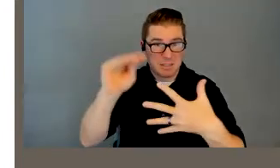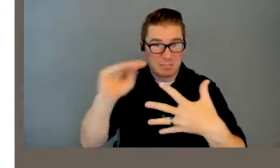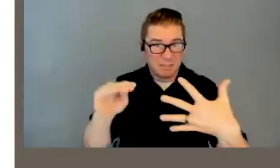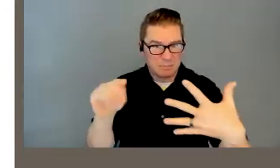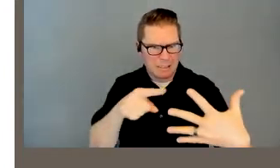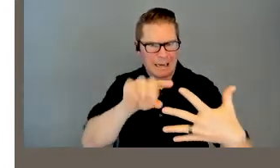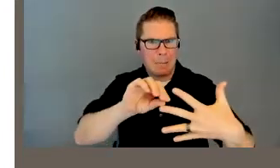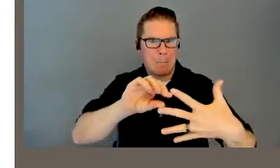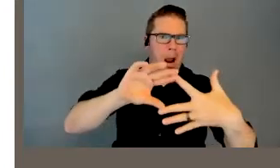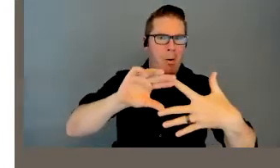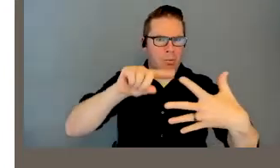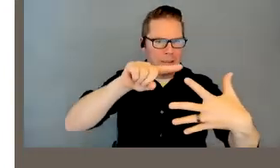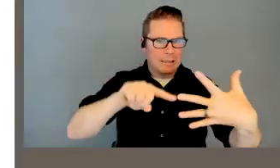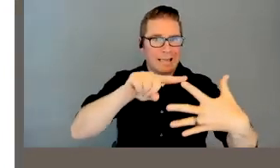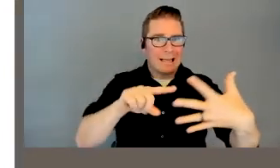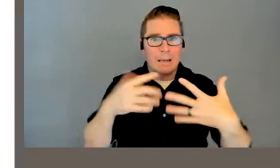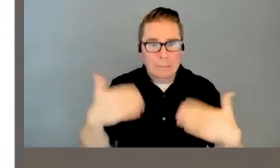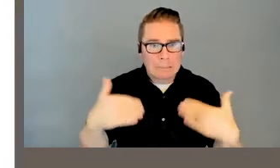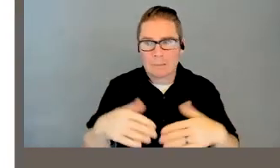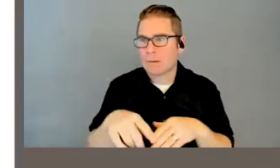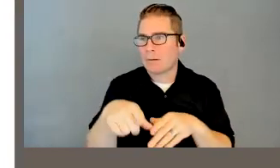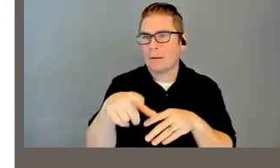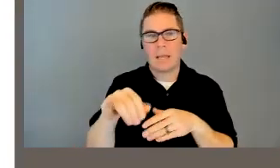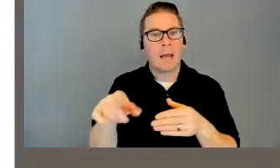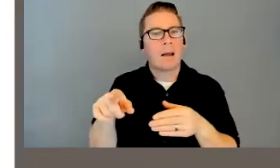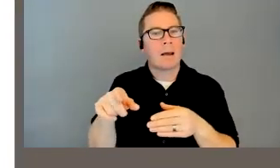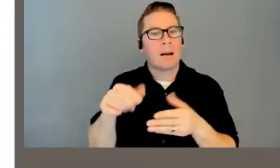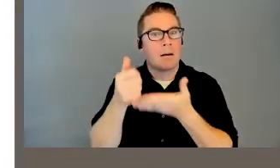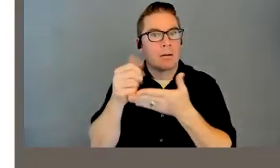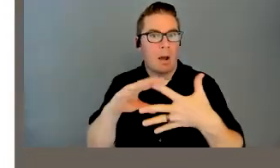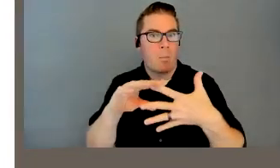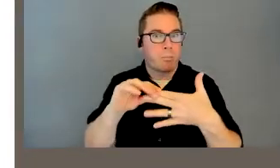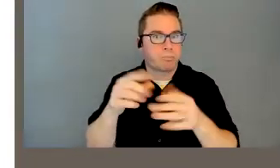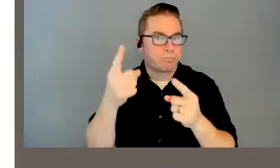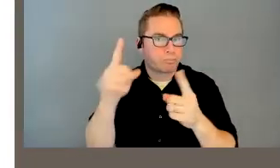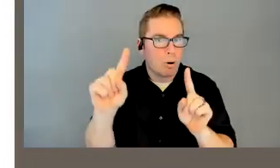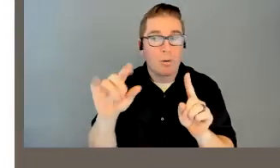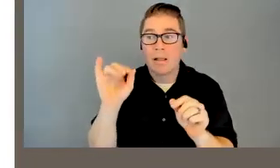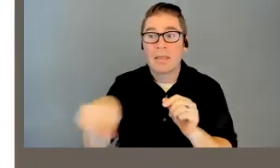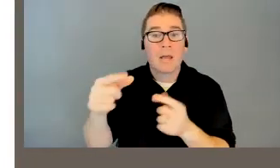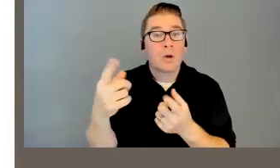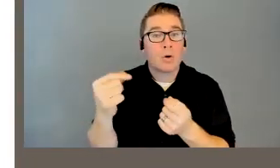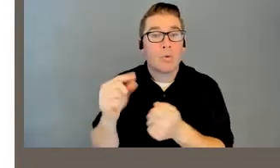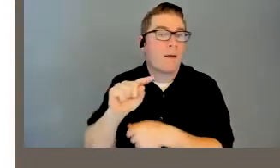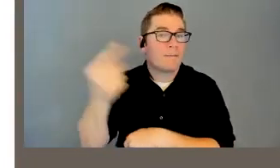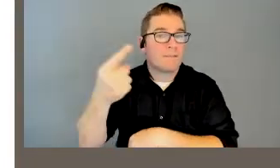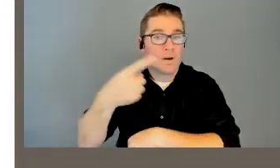is first day activities where they get to know each other, where it's not just getting to know me as the instructor